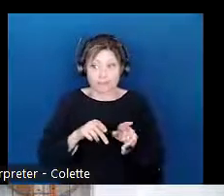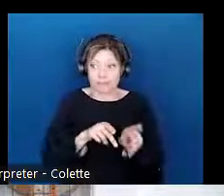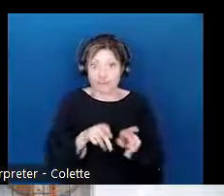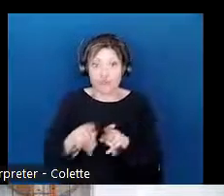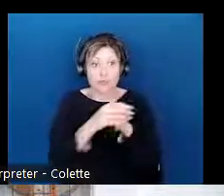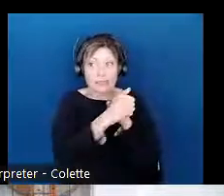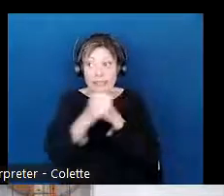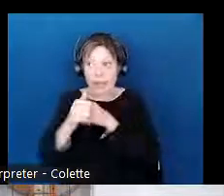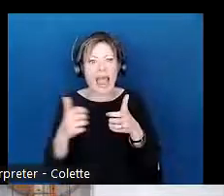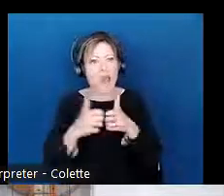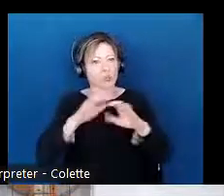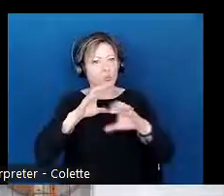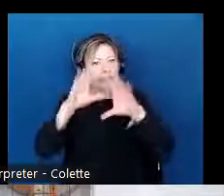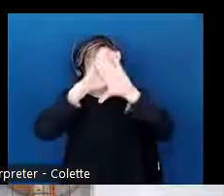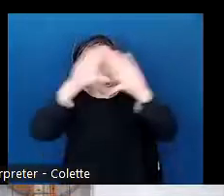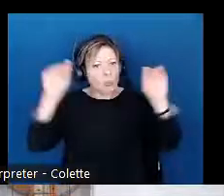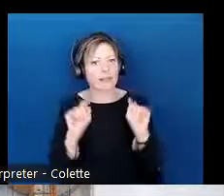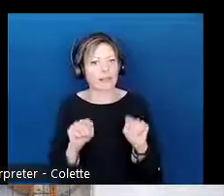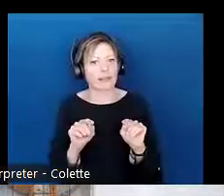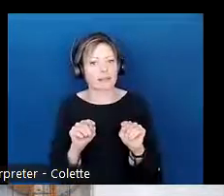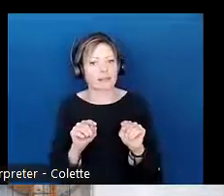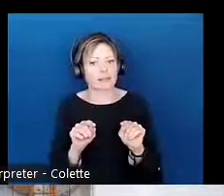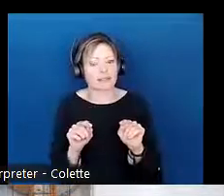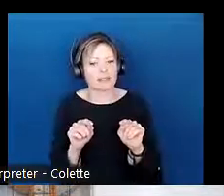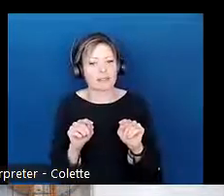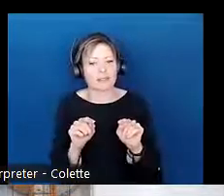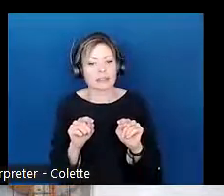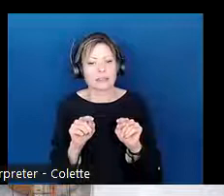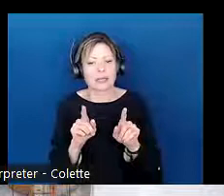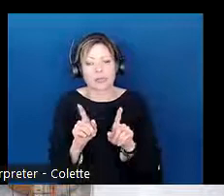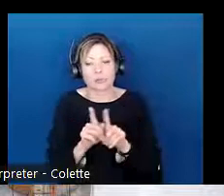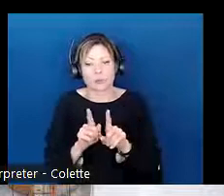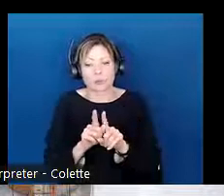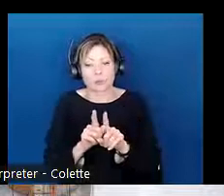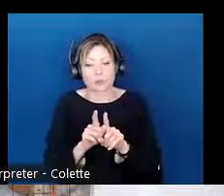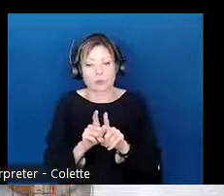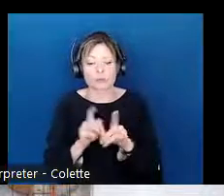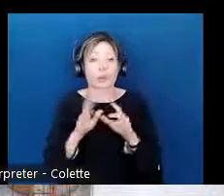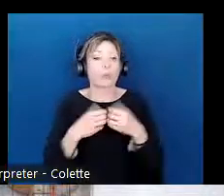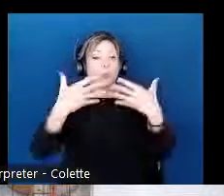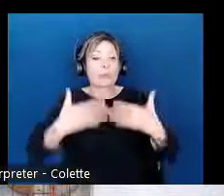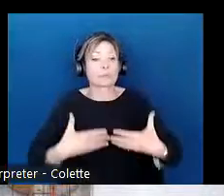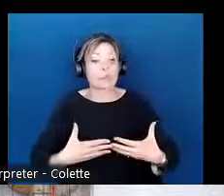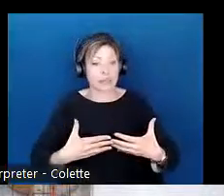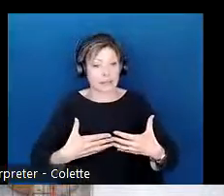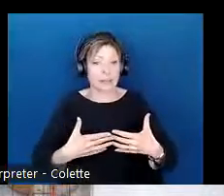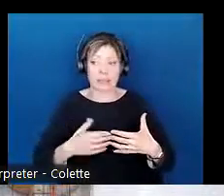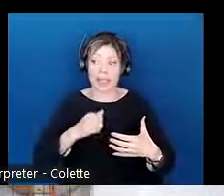um and how can we actually display through um our website in Communications and things on site